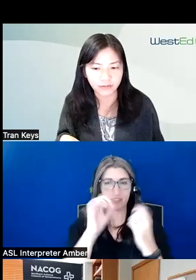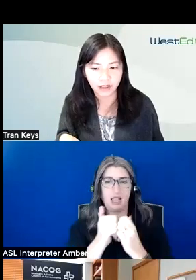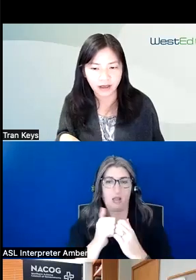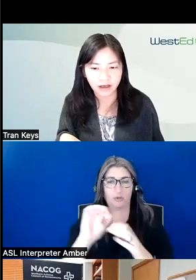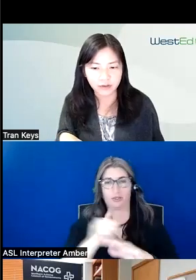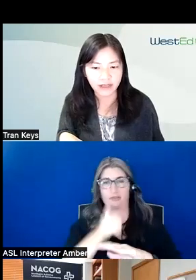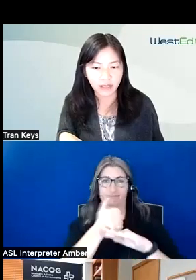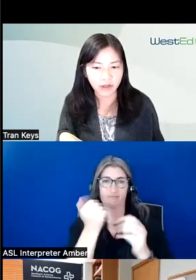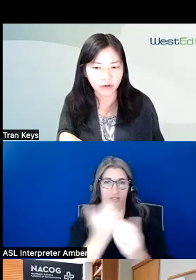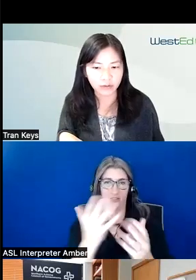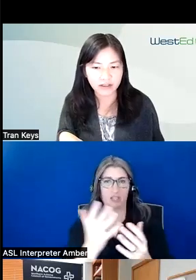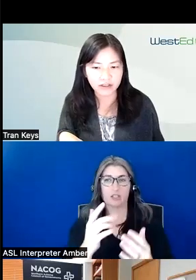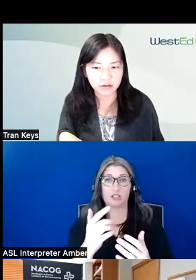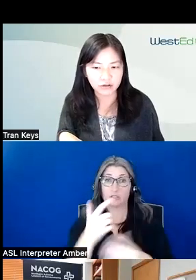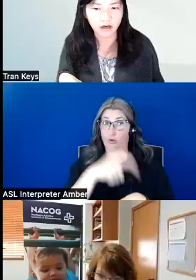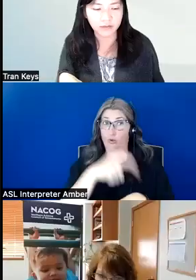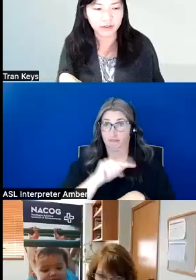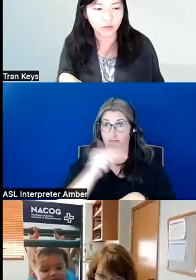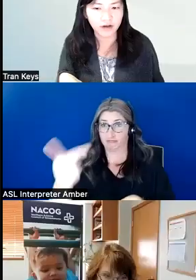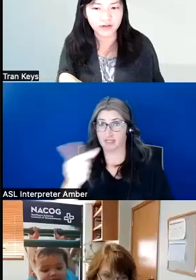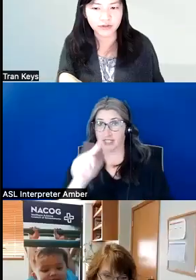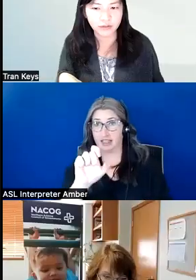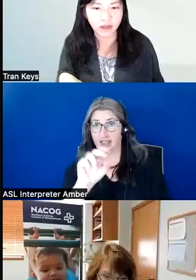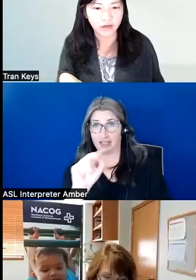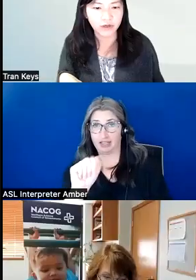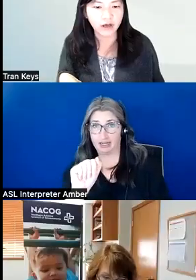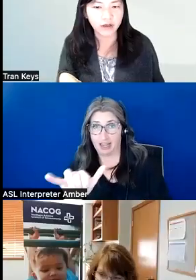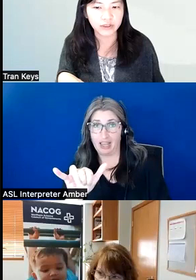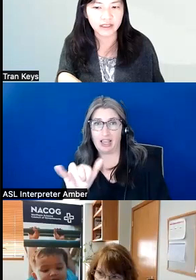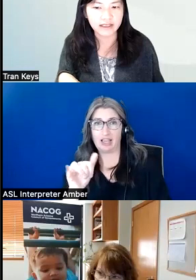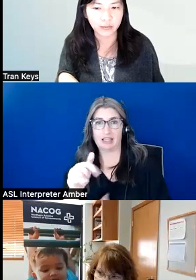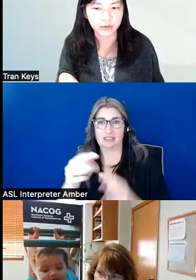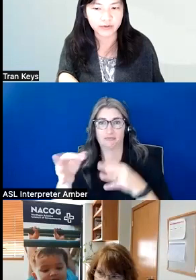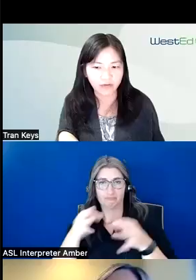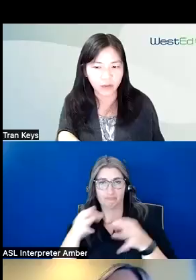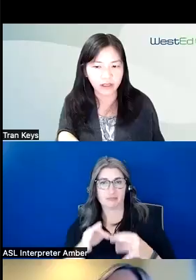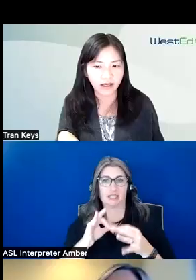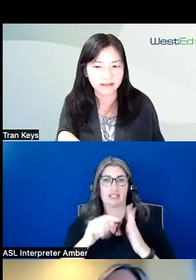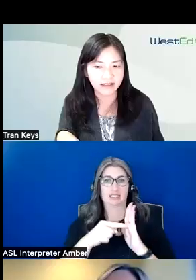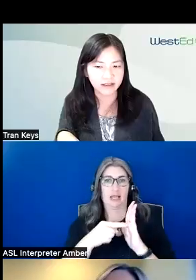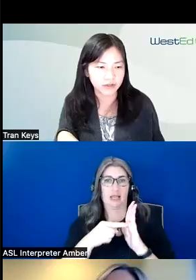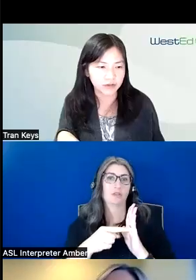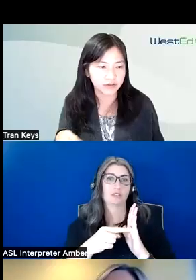Lenay, I am going to throw it back to you to walk us through some very concrete examples of how we align data and measures.